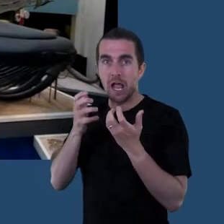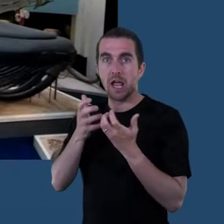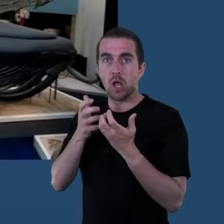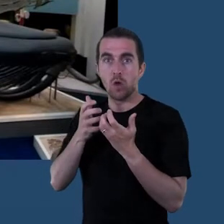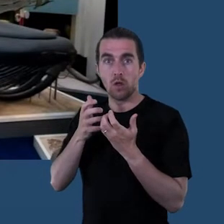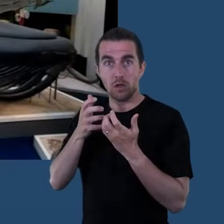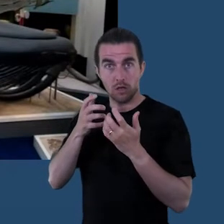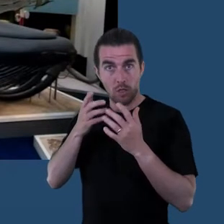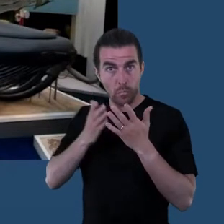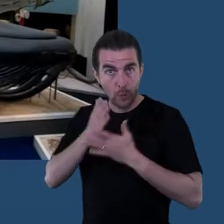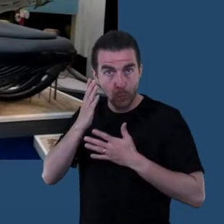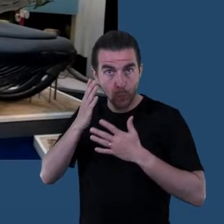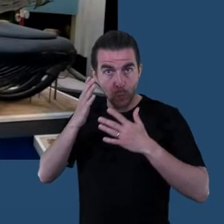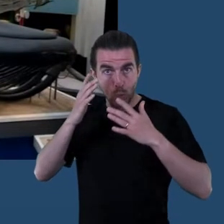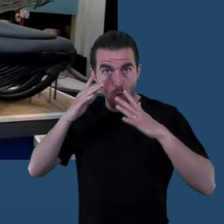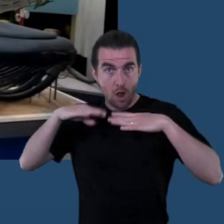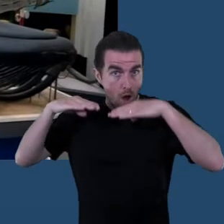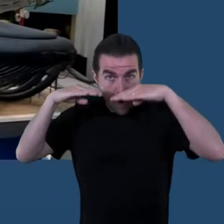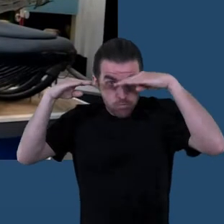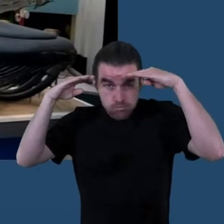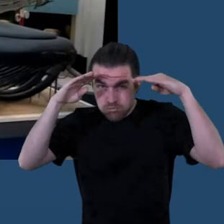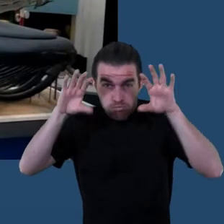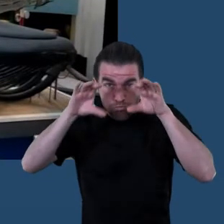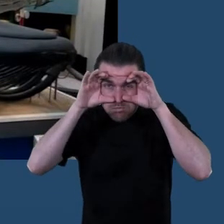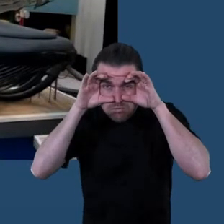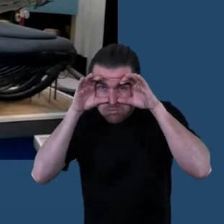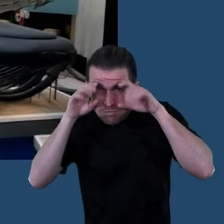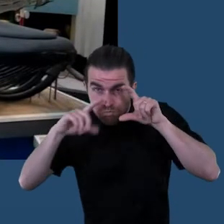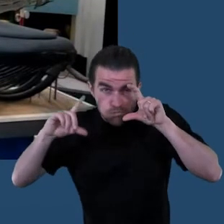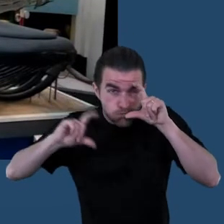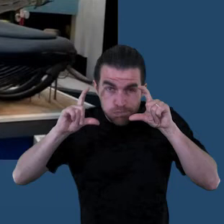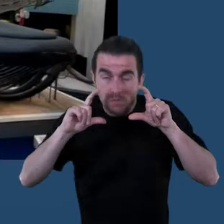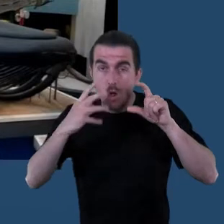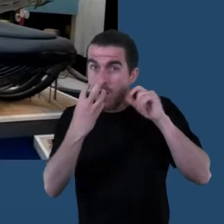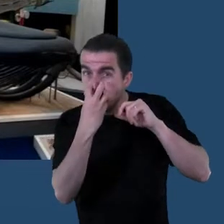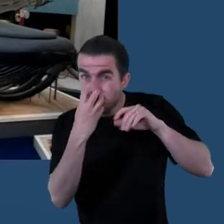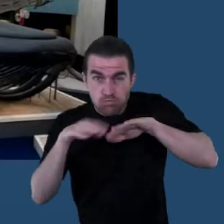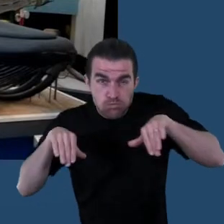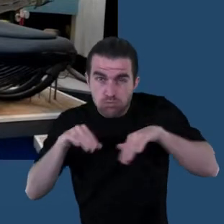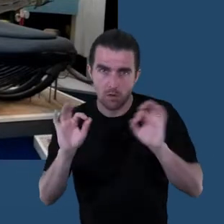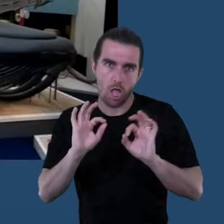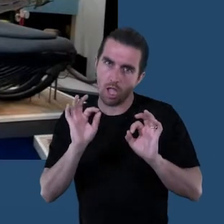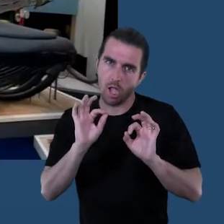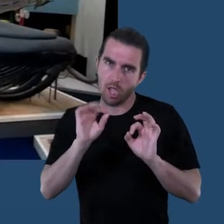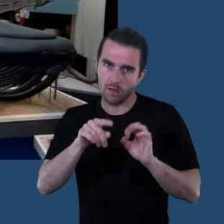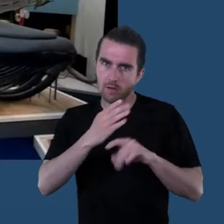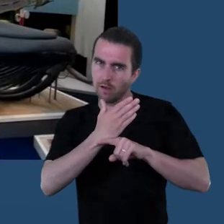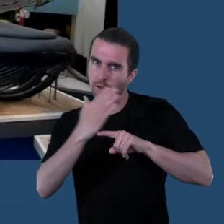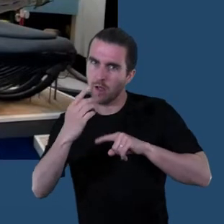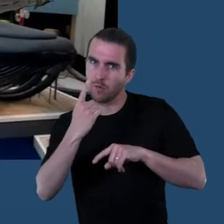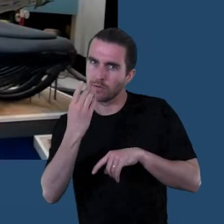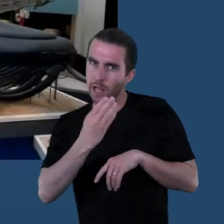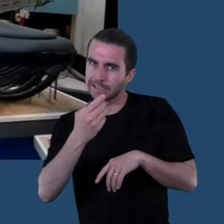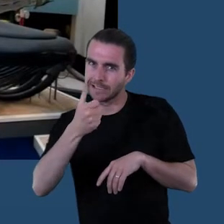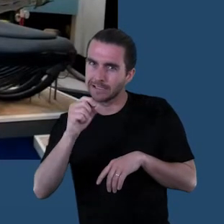not underwater photography or scuba diving, because that wasn't a thing until the 1960s and '70s,